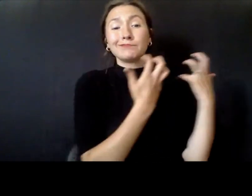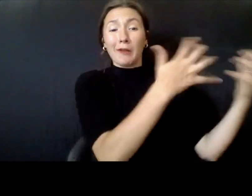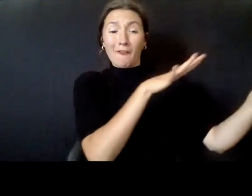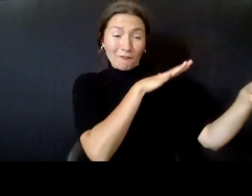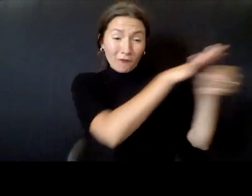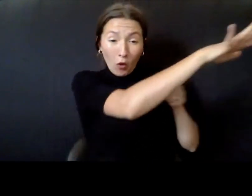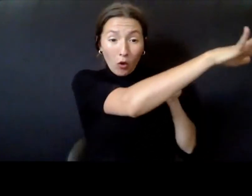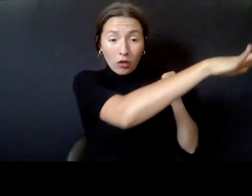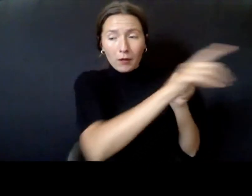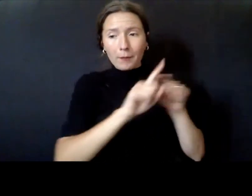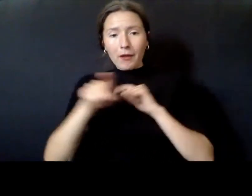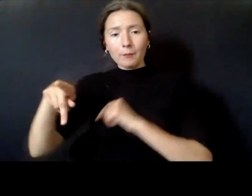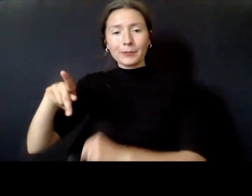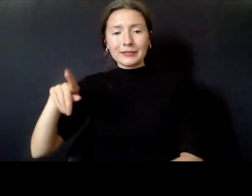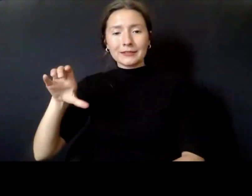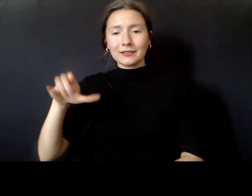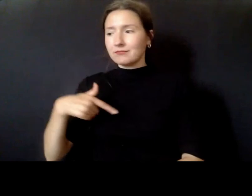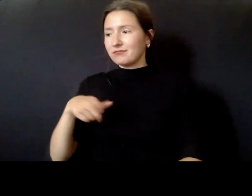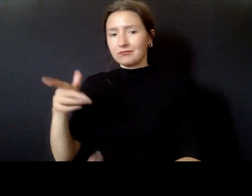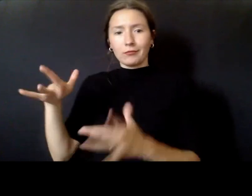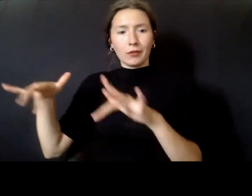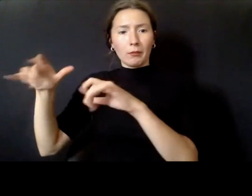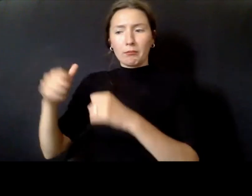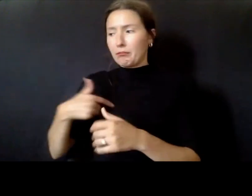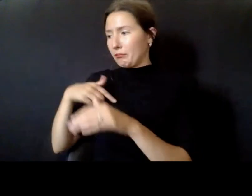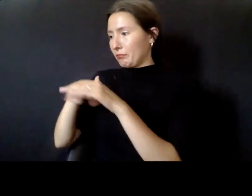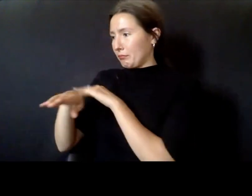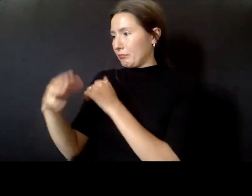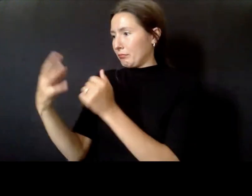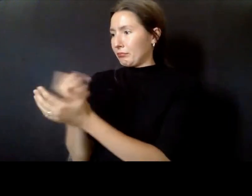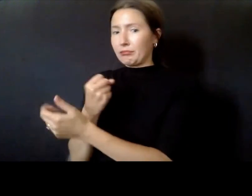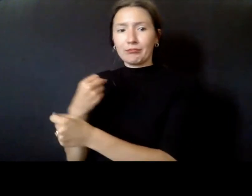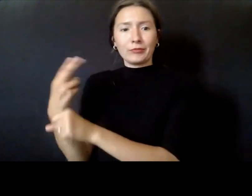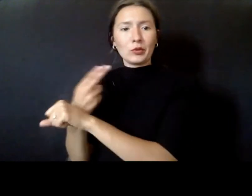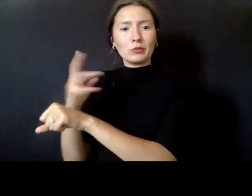learned how to use microsoft products and that's where i became a microsoft diehard person and